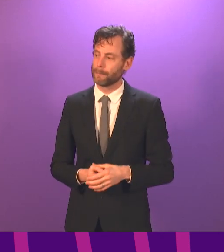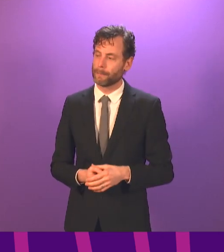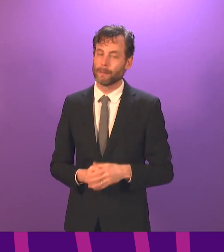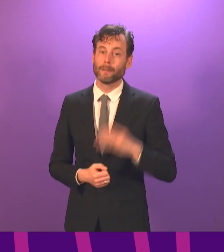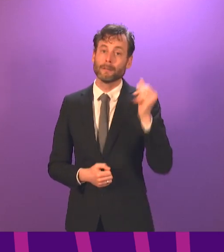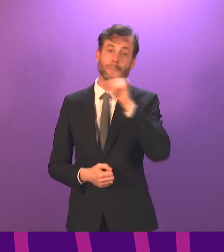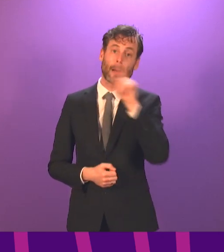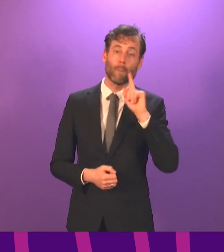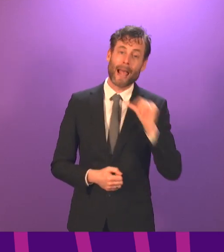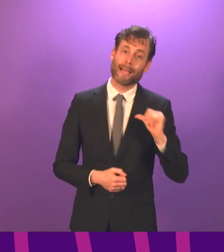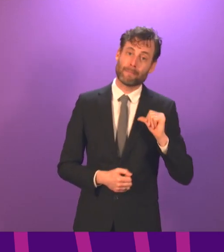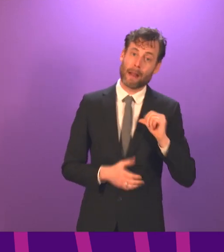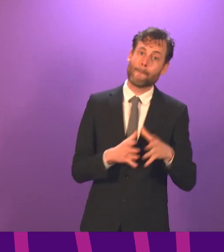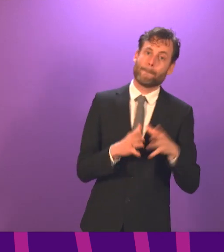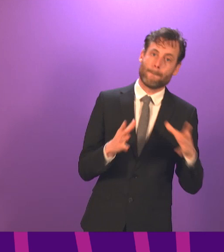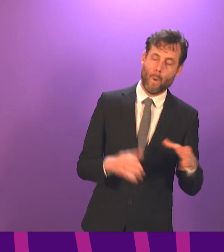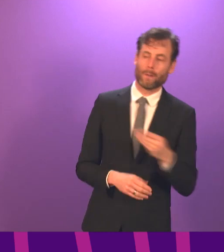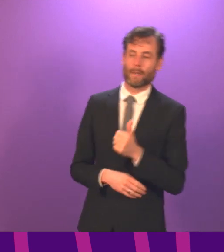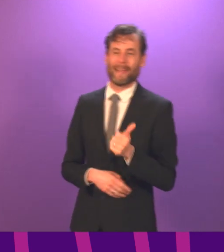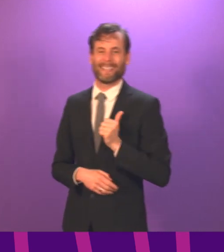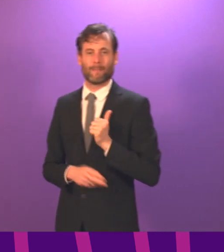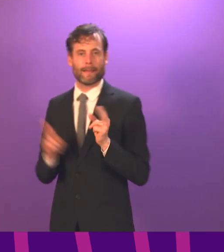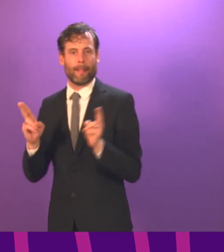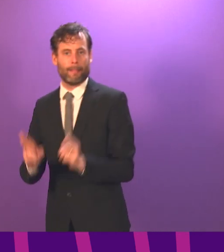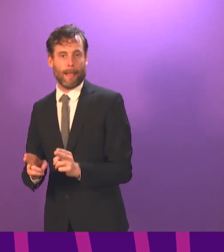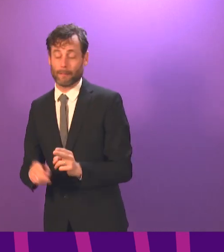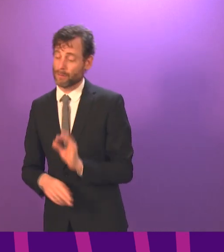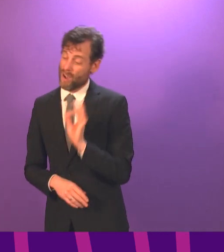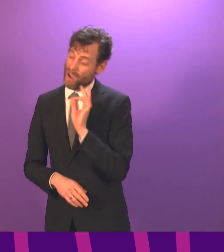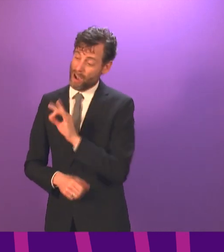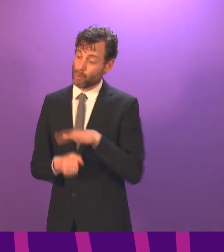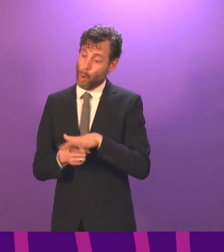and some would expect less. Will local authorities make an effort to direct voters to different